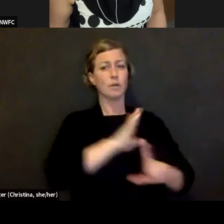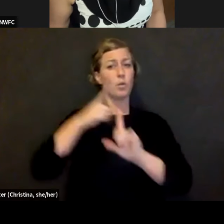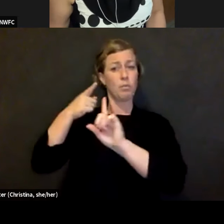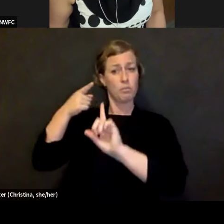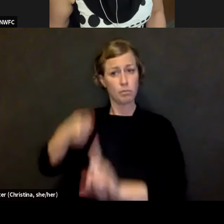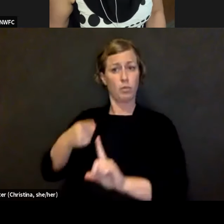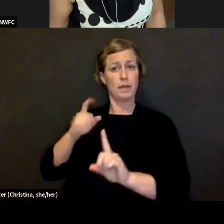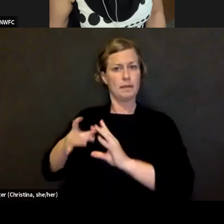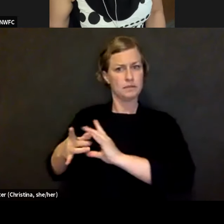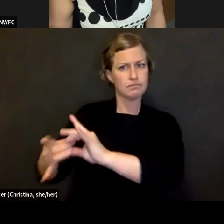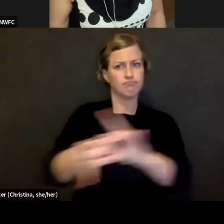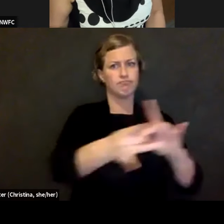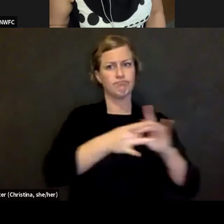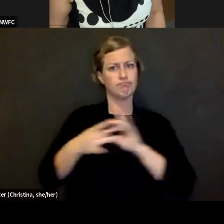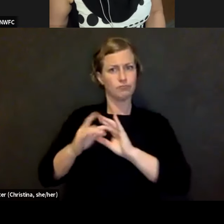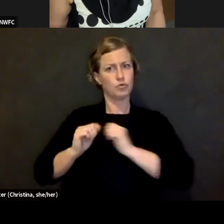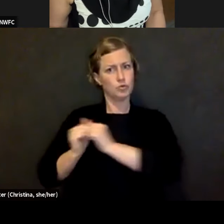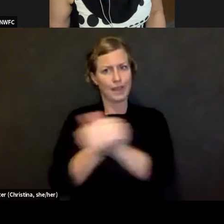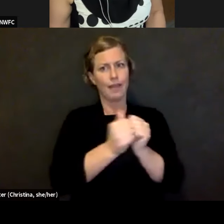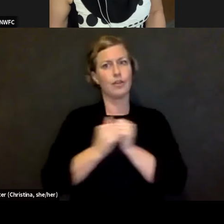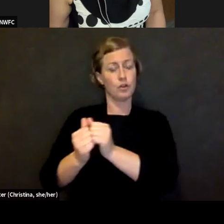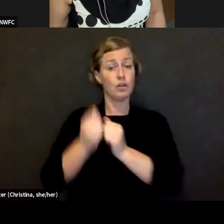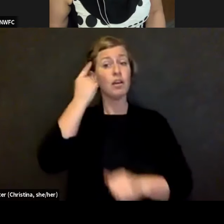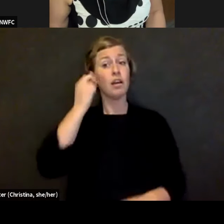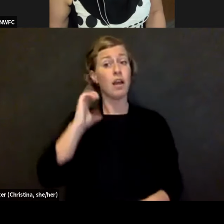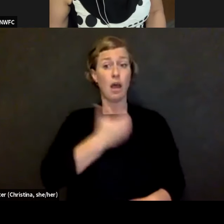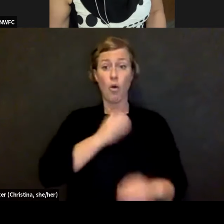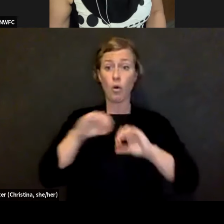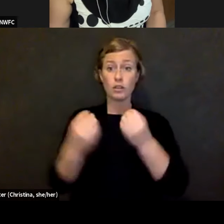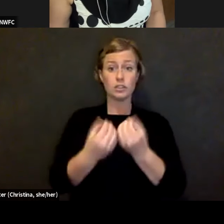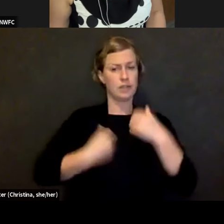and so that kind of brings me to the point of